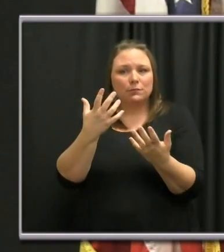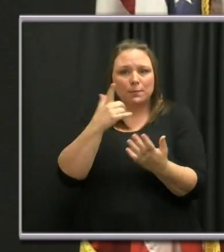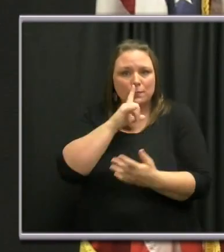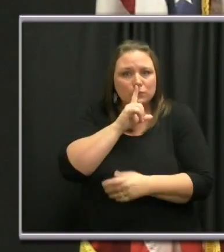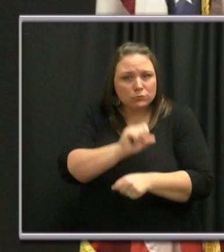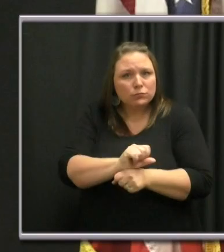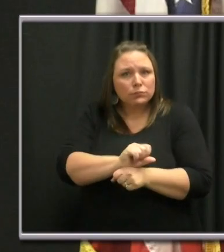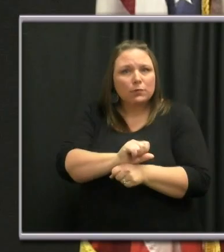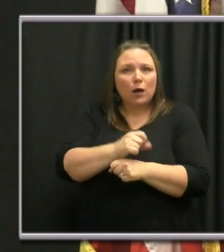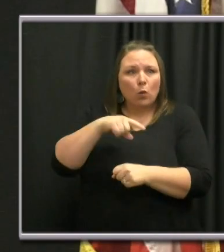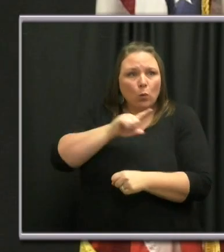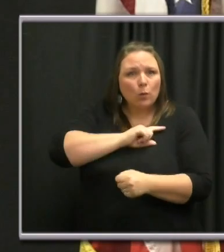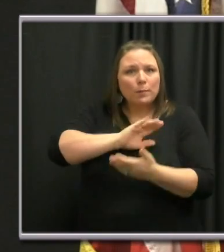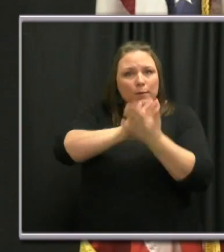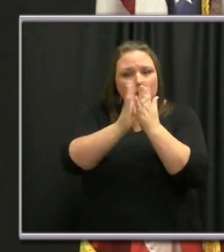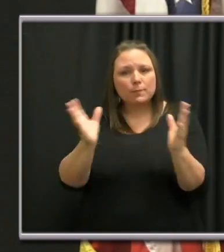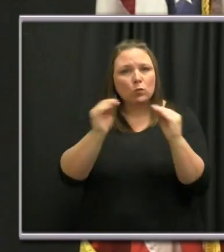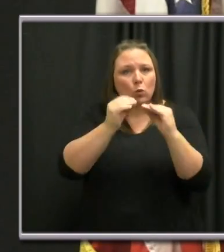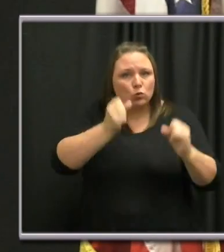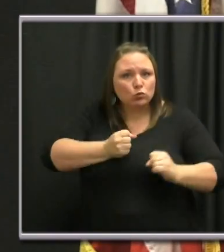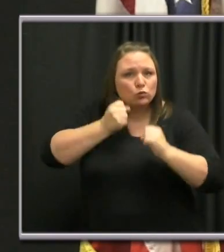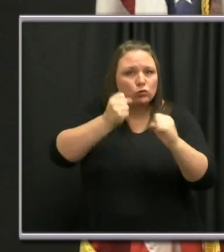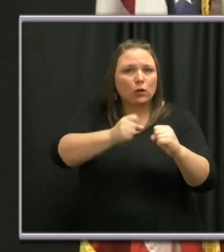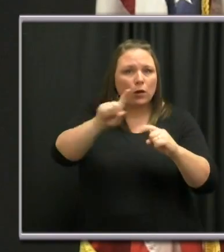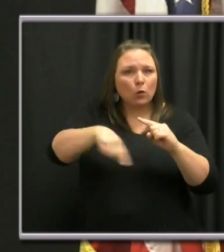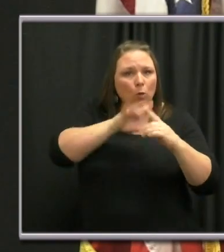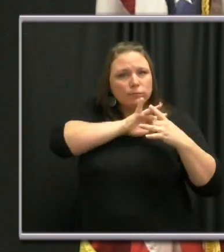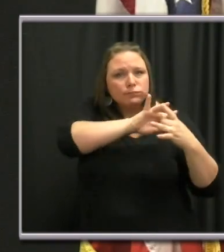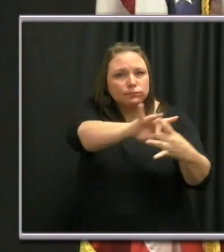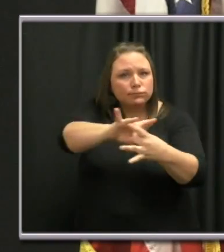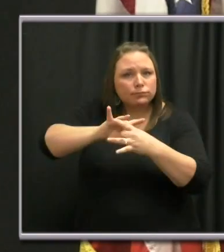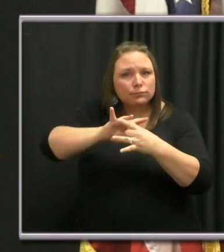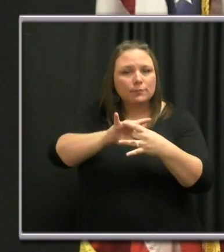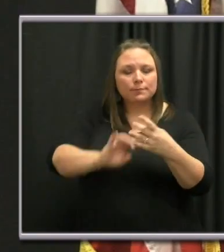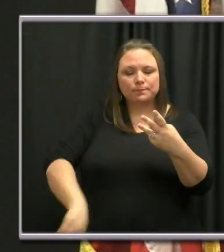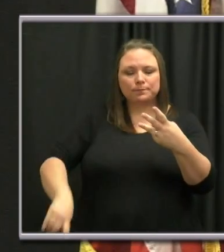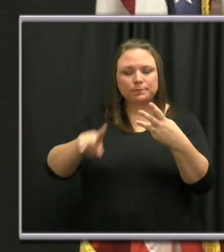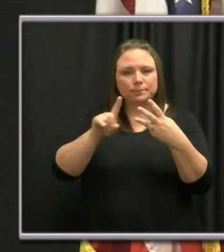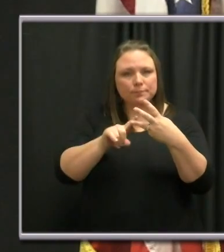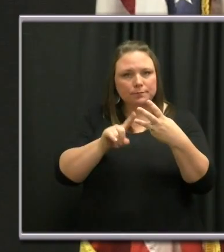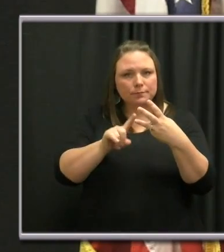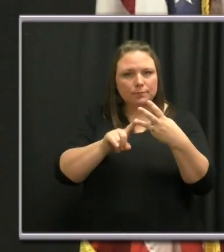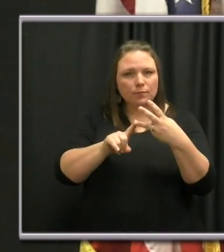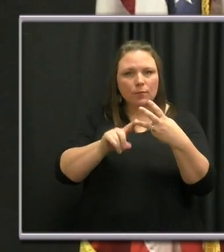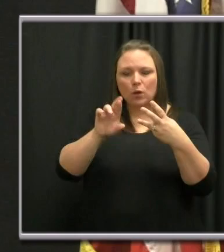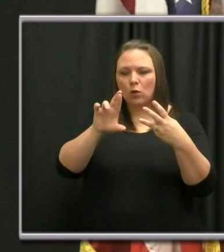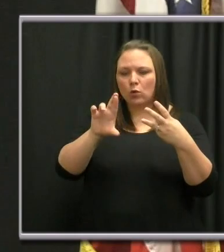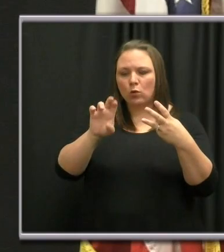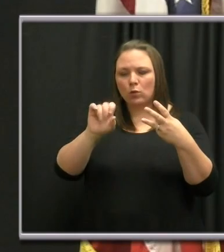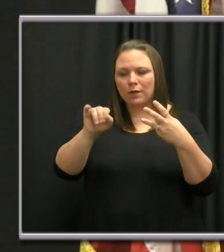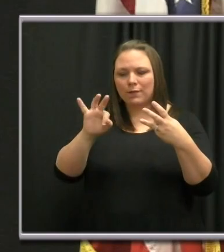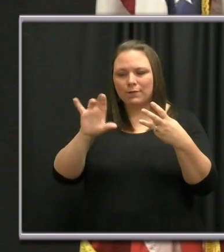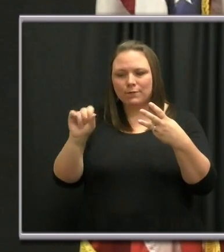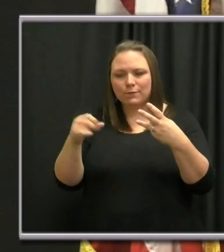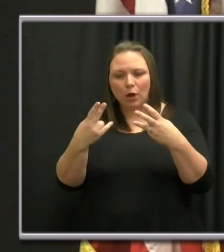CALLS FOR WE REALLY ARE